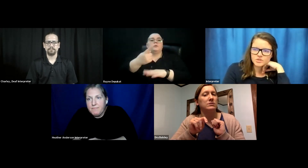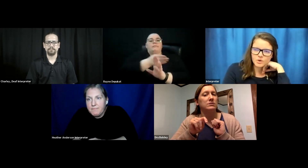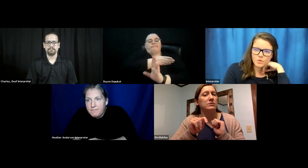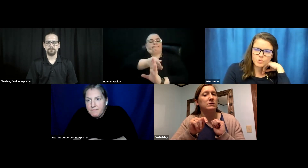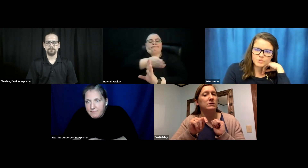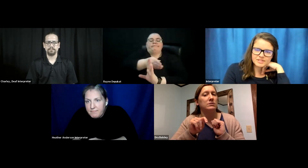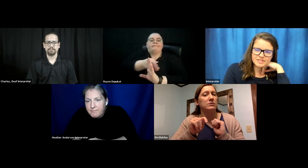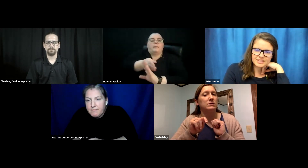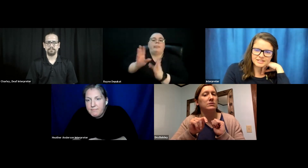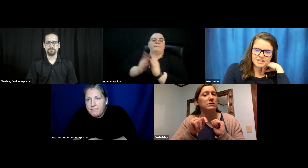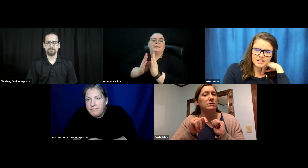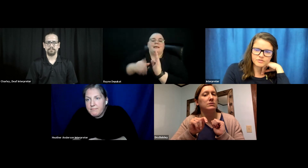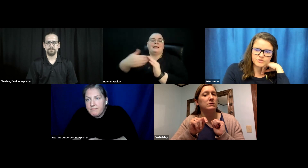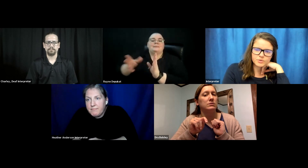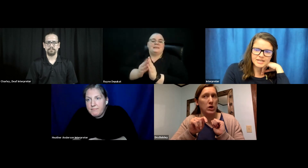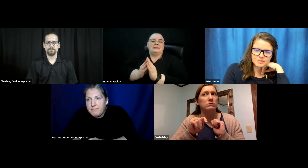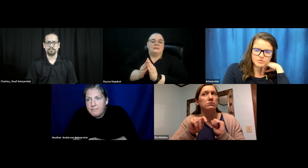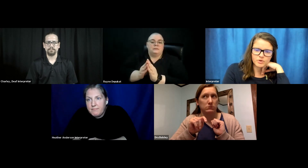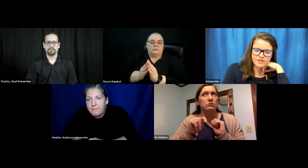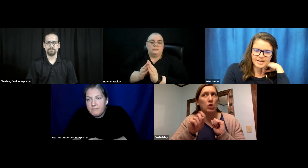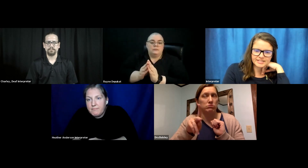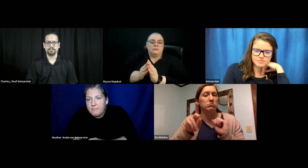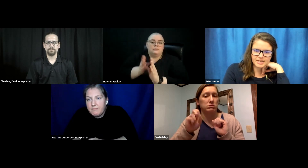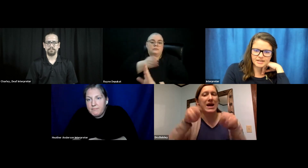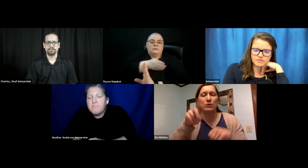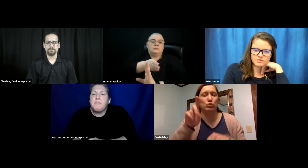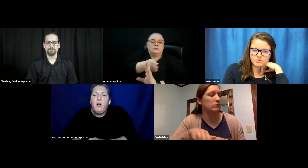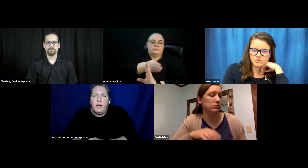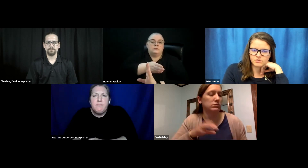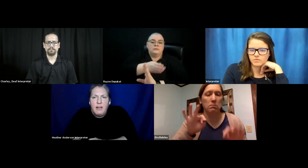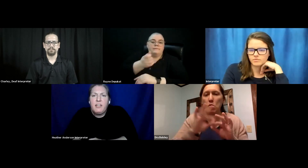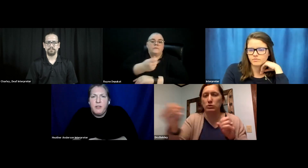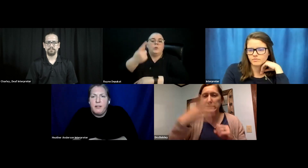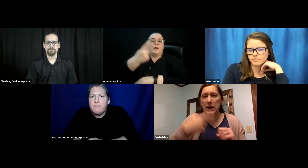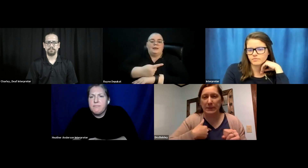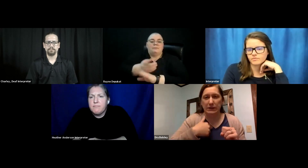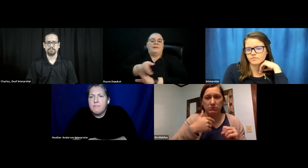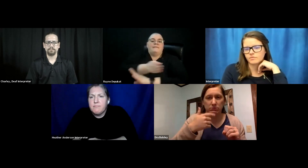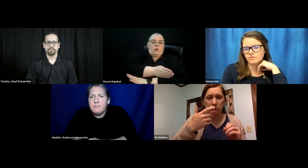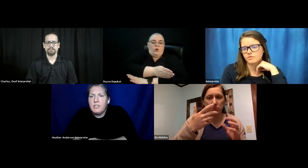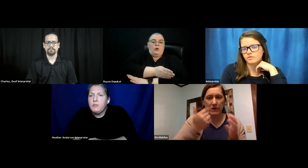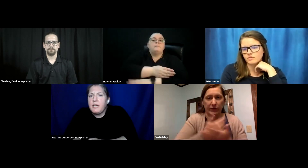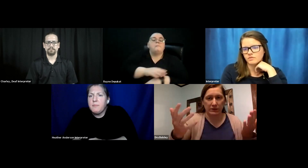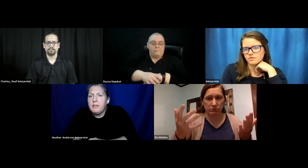So we would need a few days before the next meeting. Okay, I can do that.